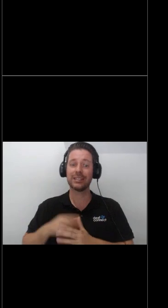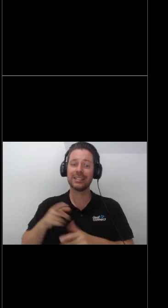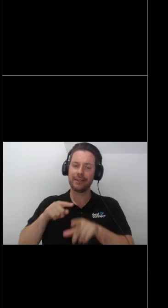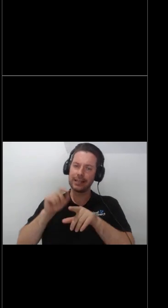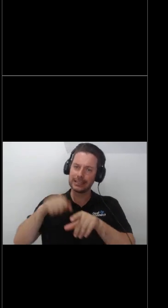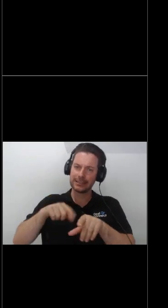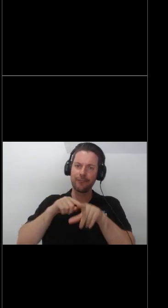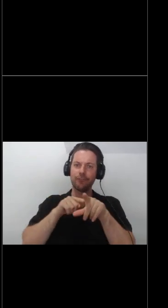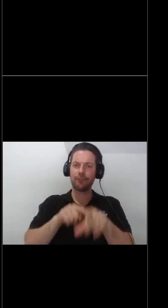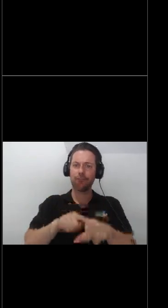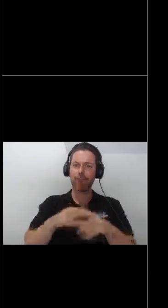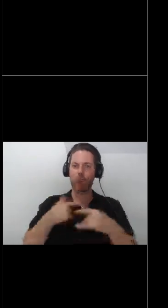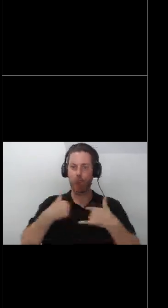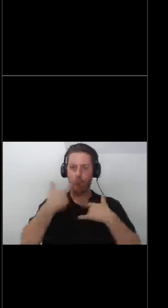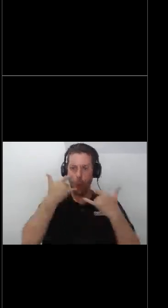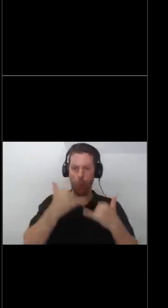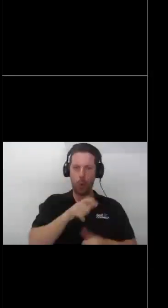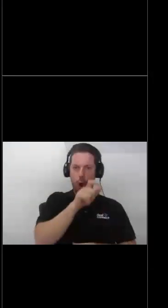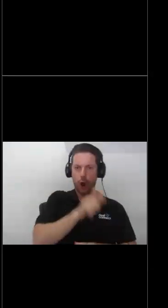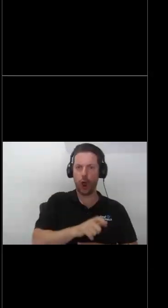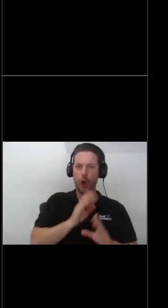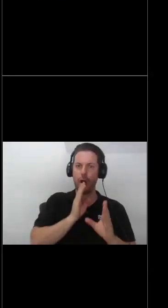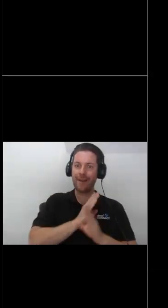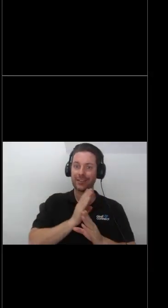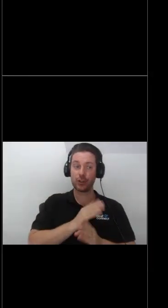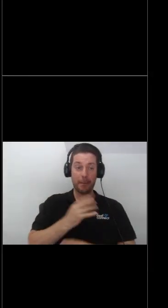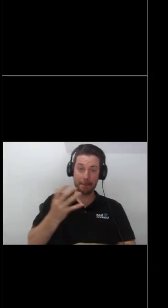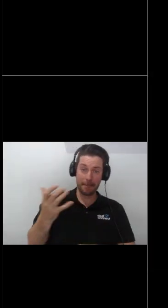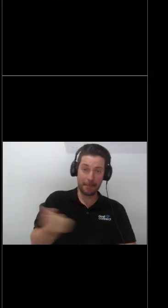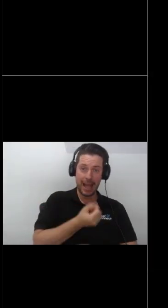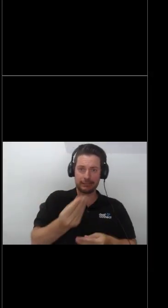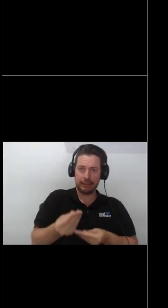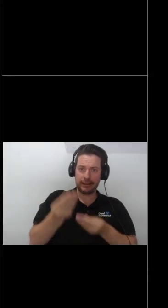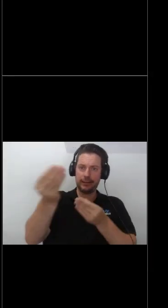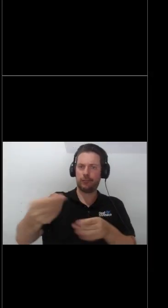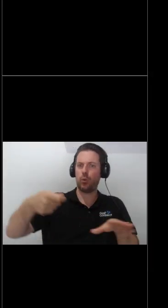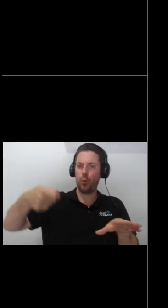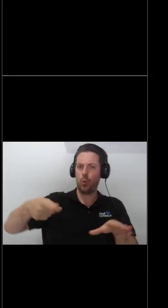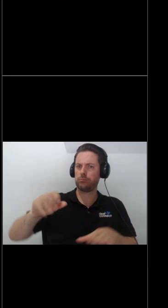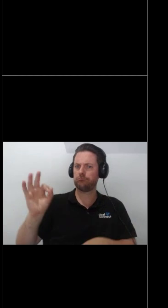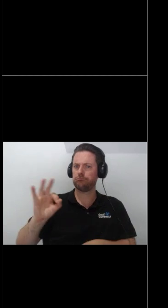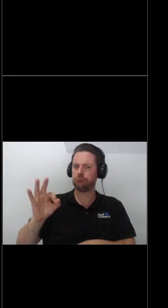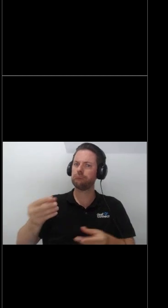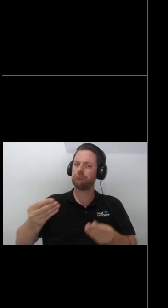And so it doesn't have to be presented to the court. In contrast,